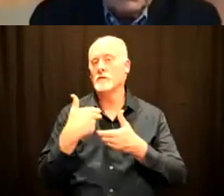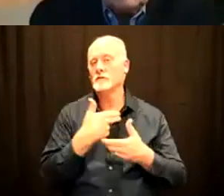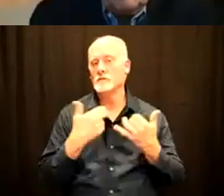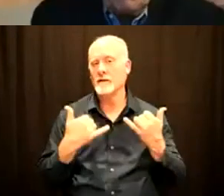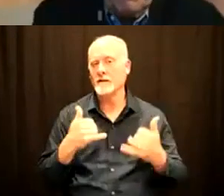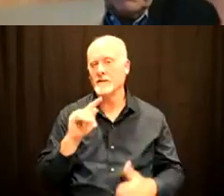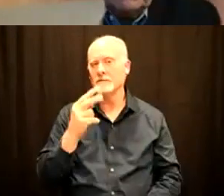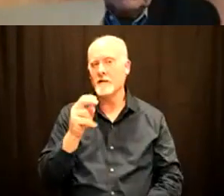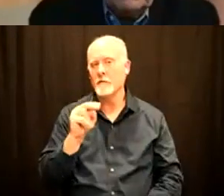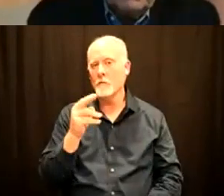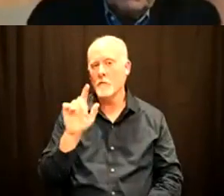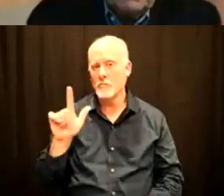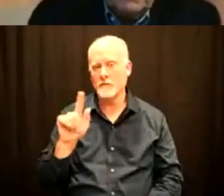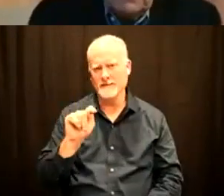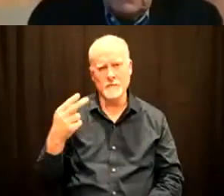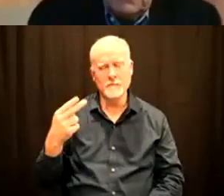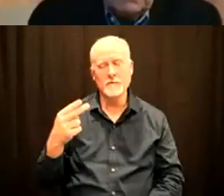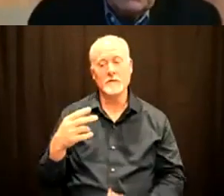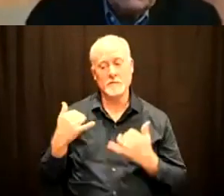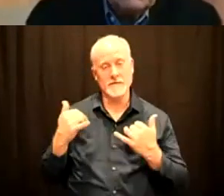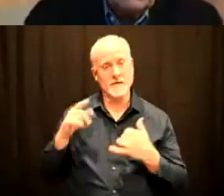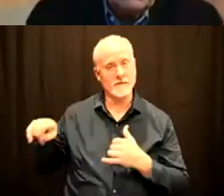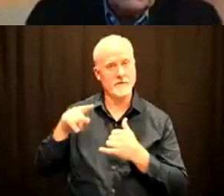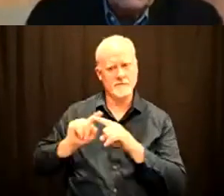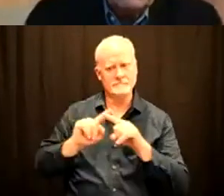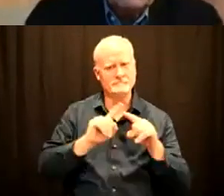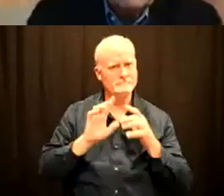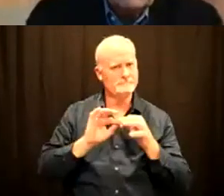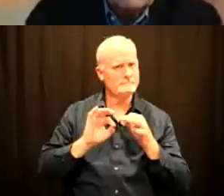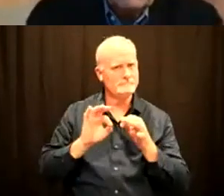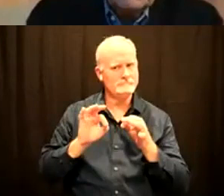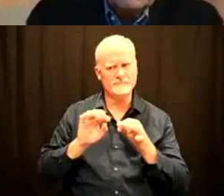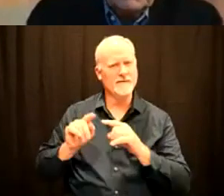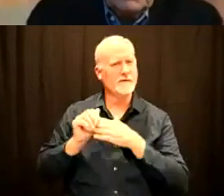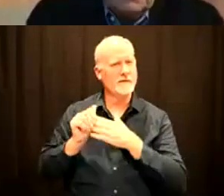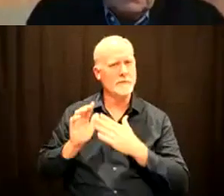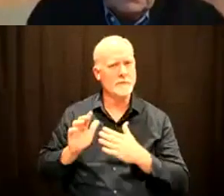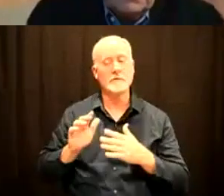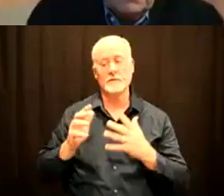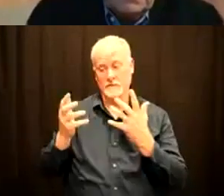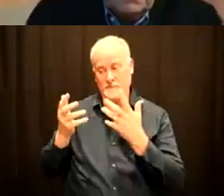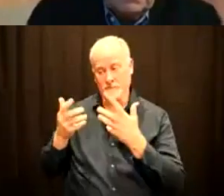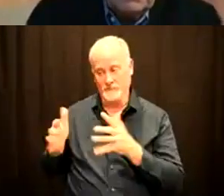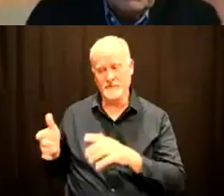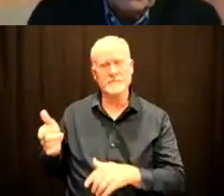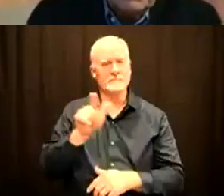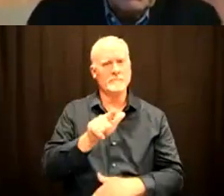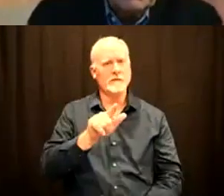today you're going to hear from uab leadership and afterwards we will go to a q a we have received